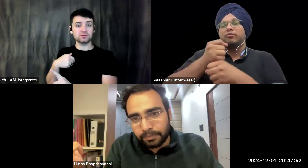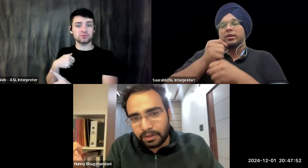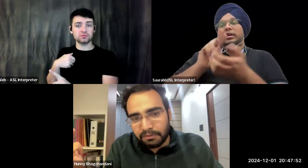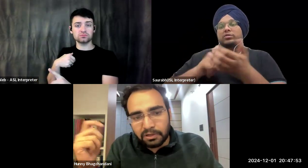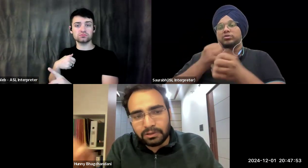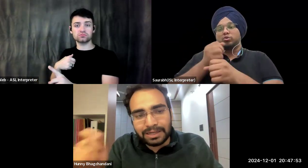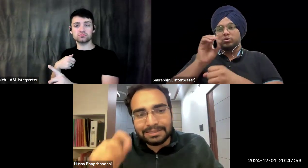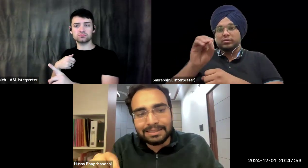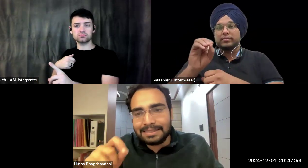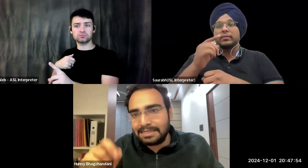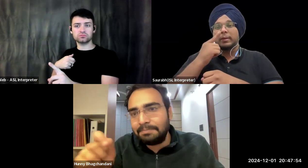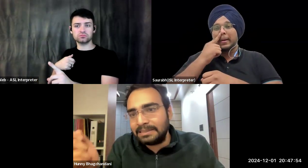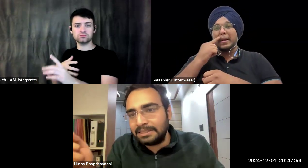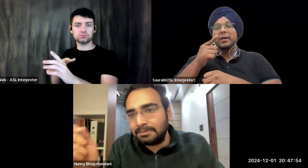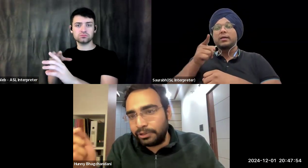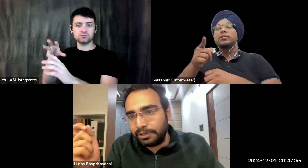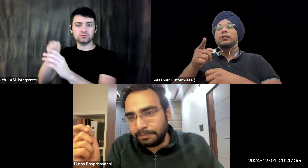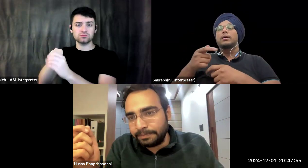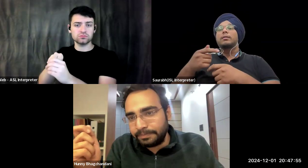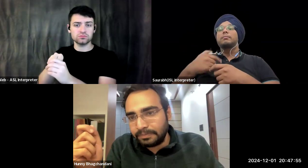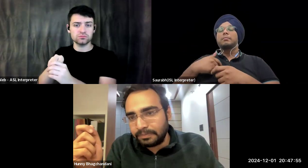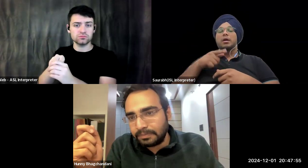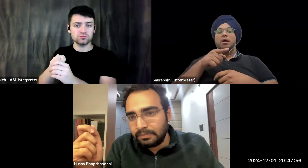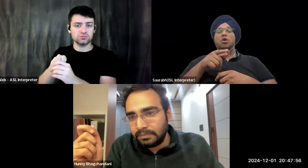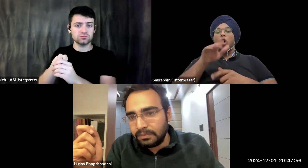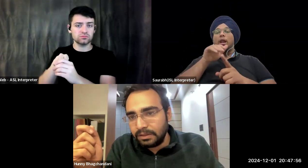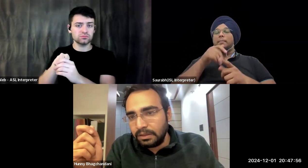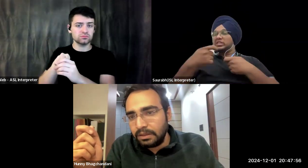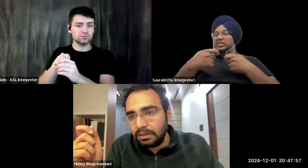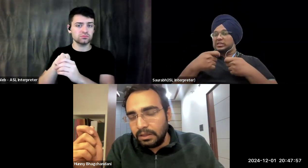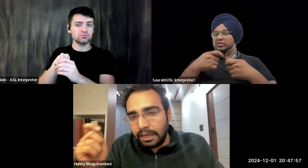We don't consider this as a business model.